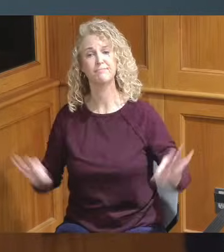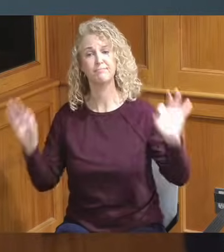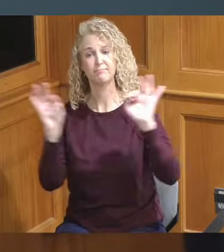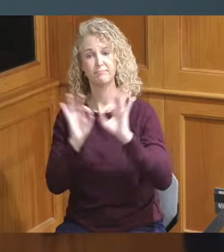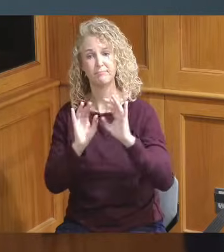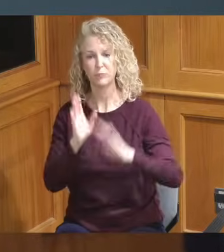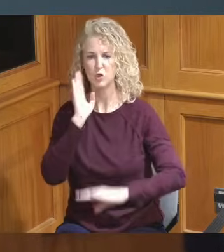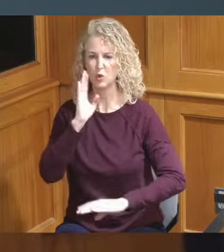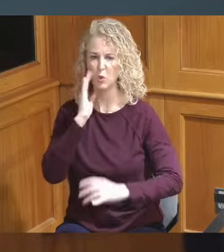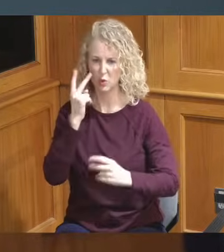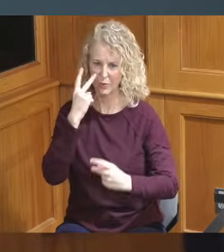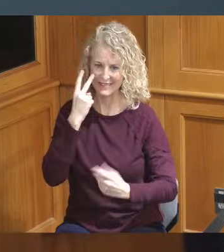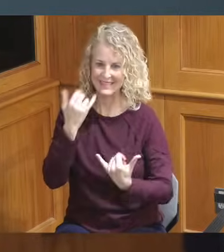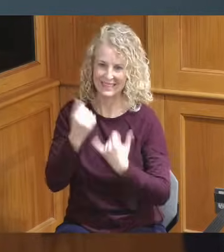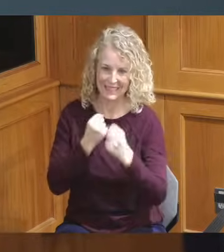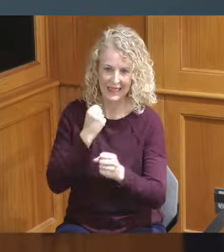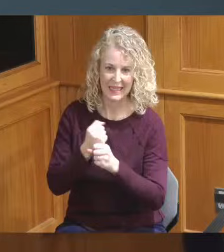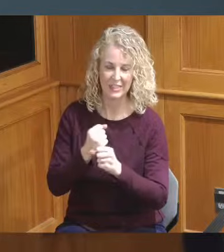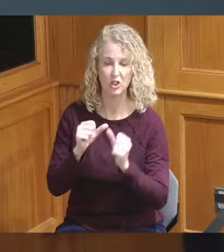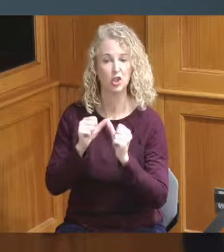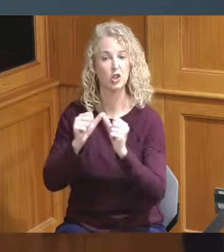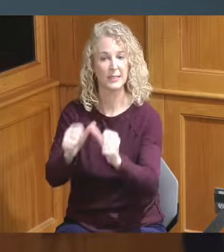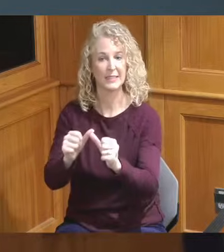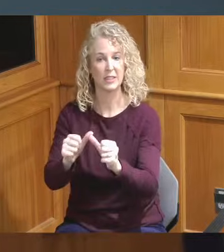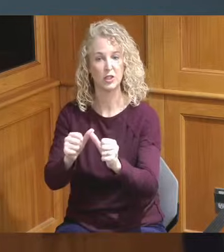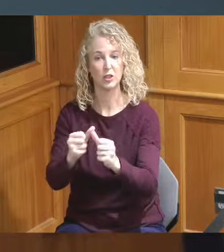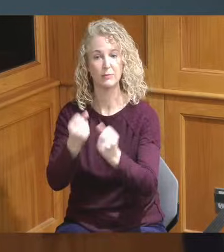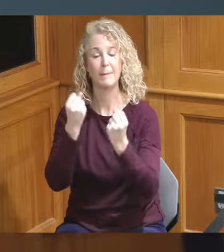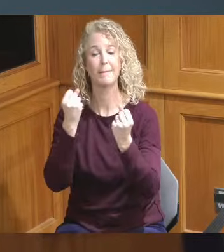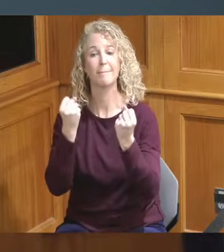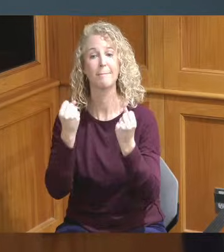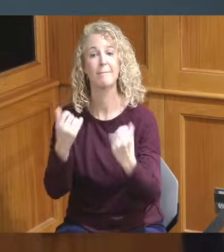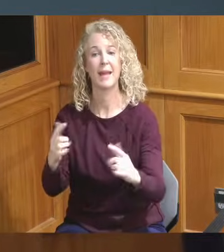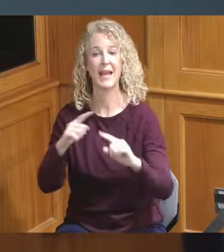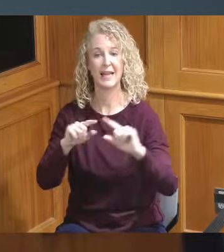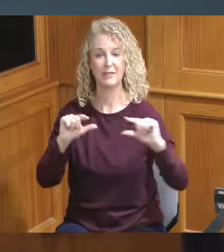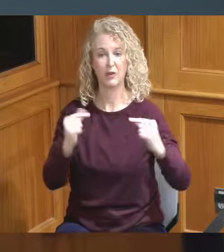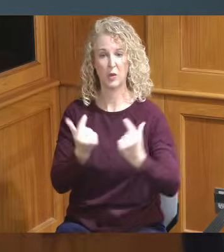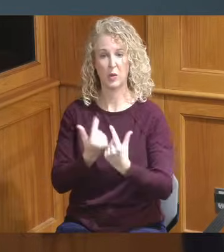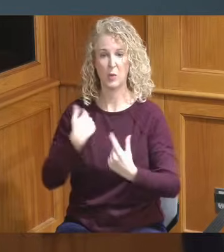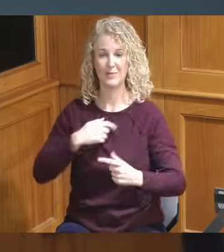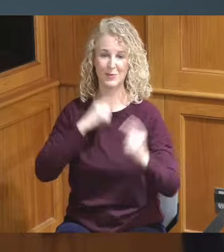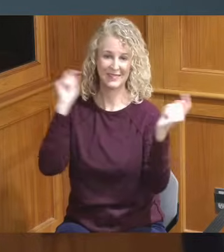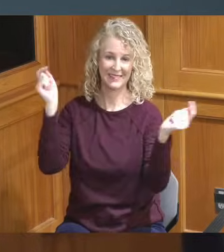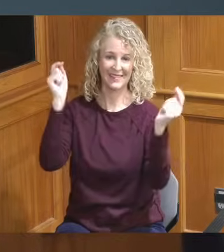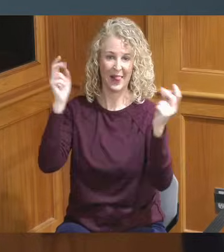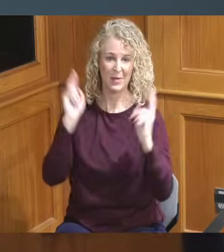see as the year goes on that we're acknowledging a lot of different groups. and I thought about